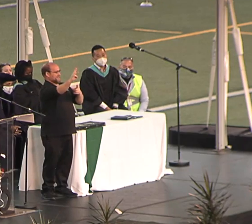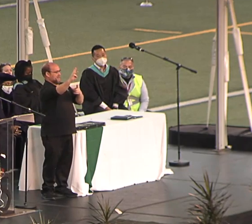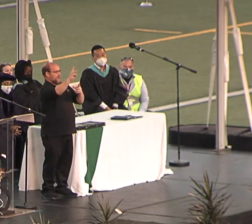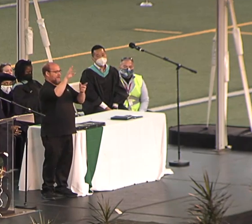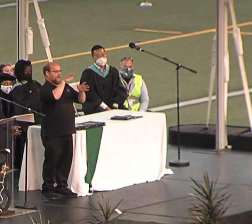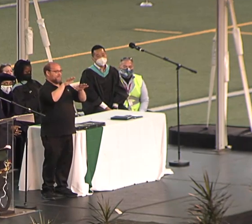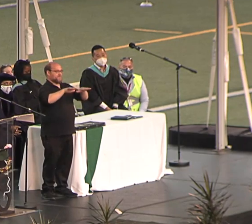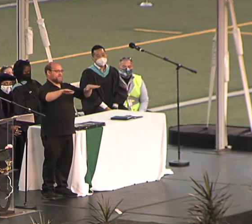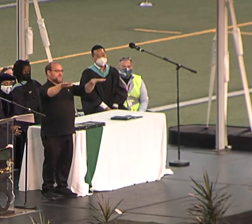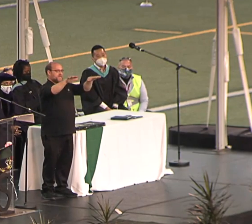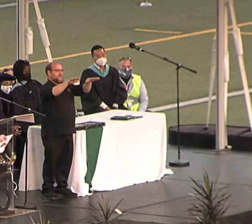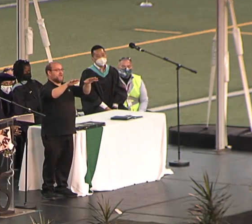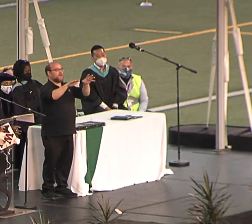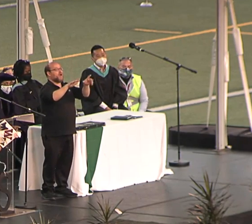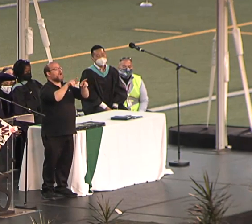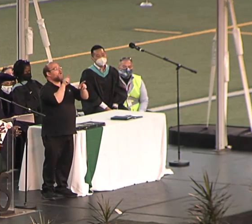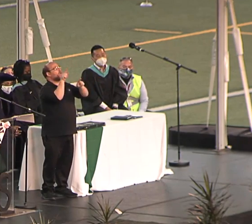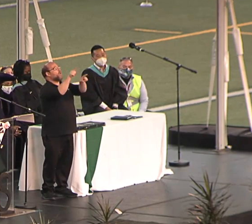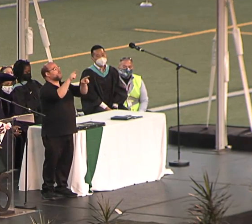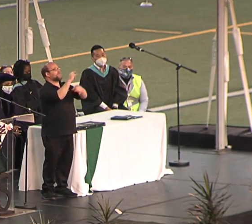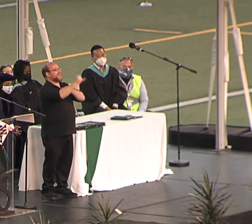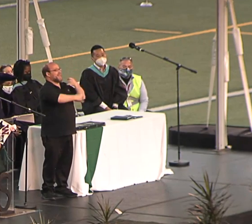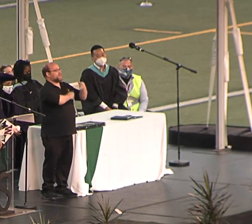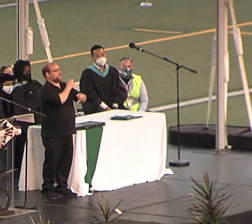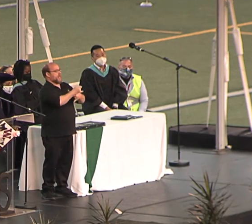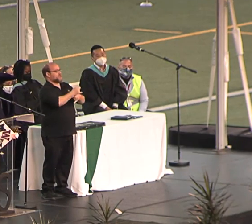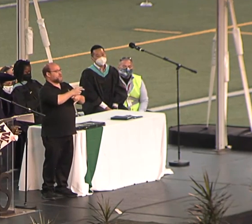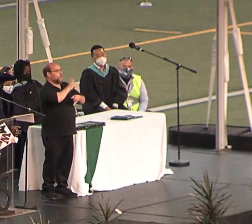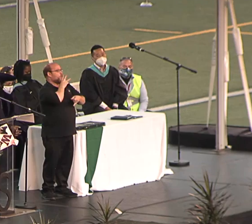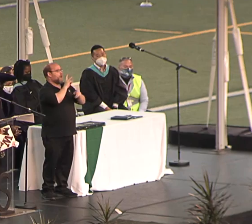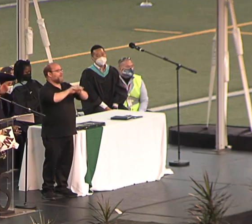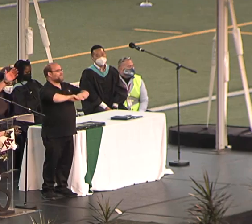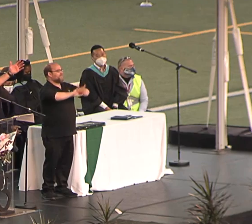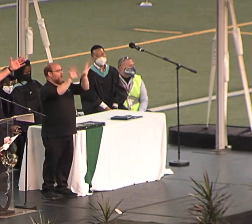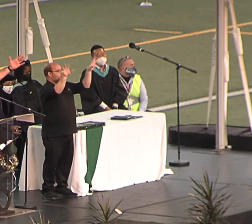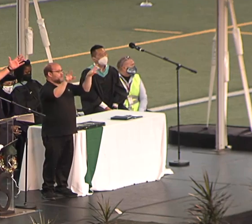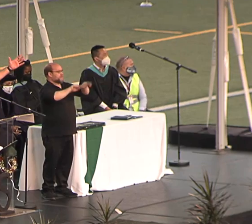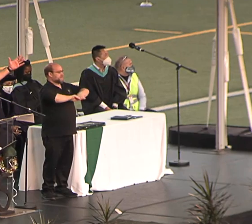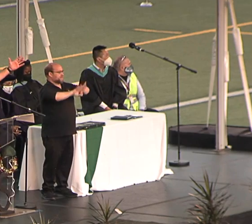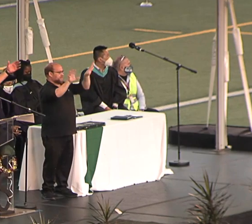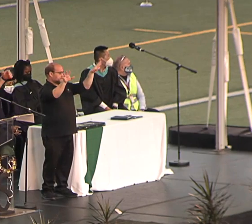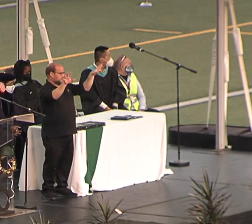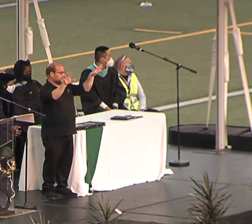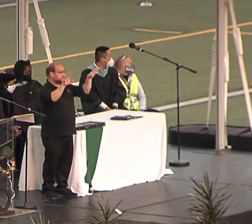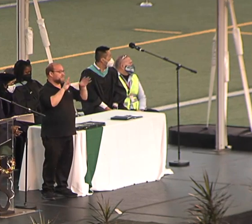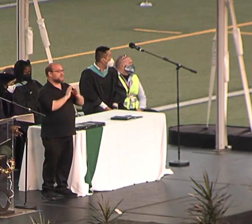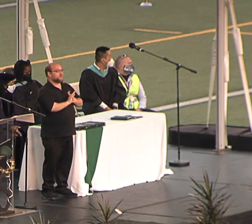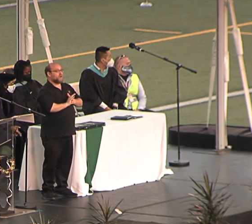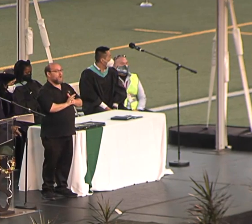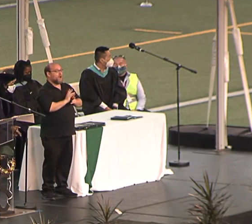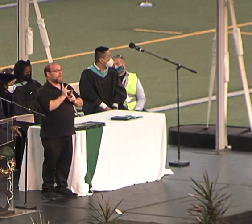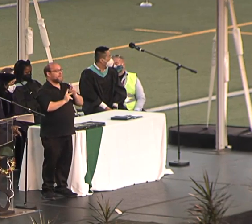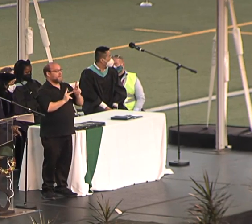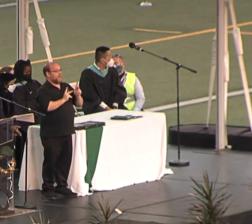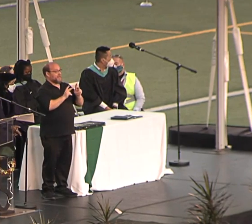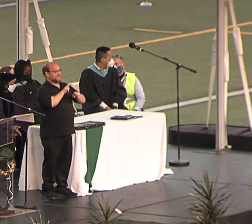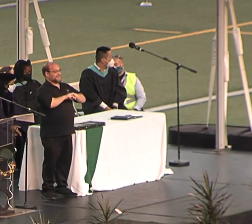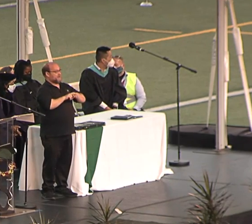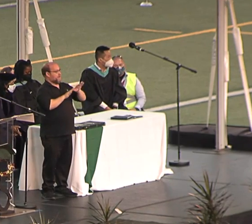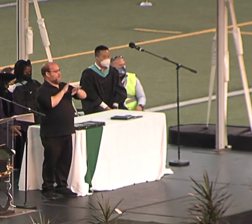from the stadium and head to the International Fountain. For guests on the left in the south section